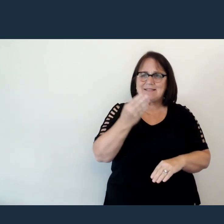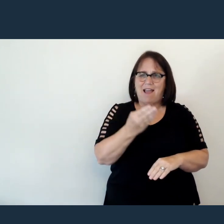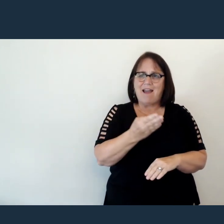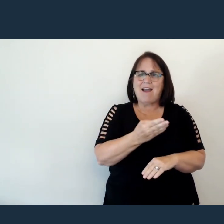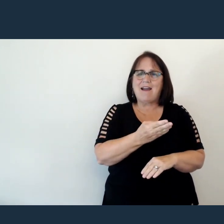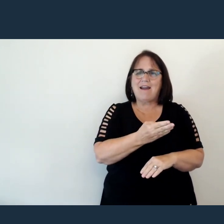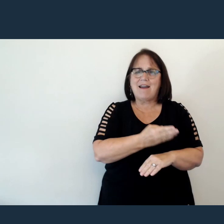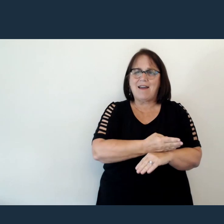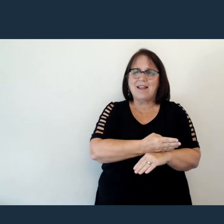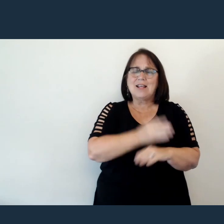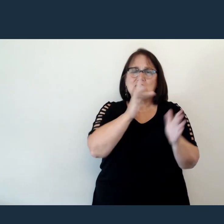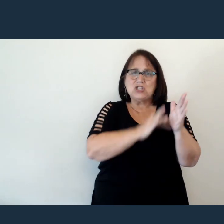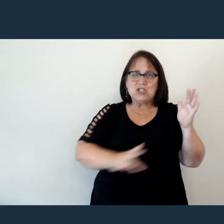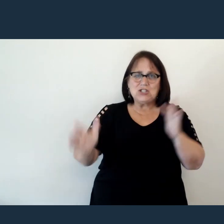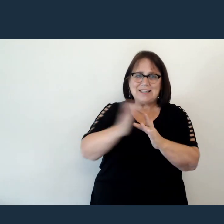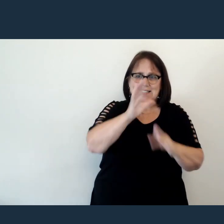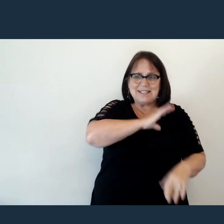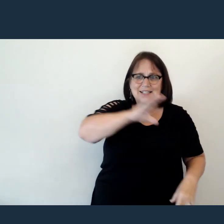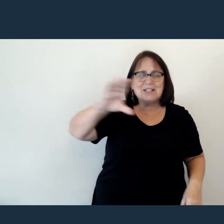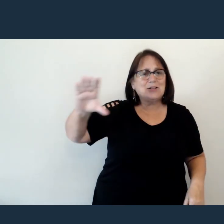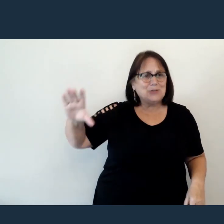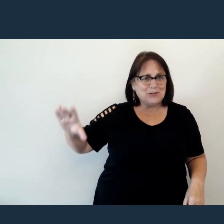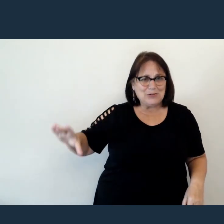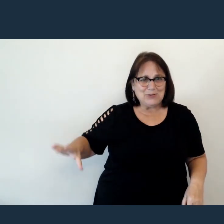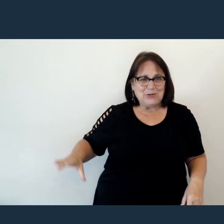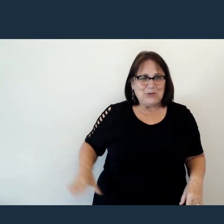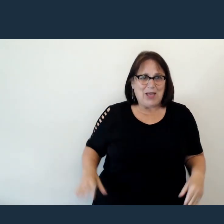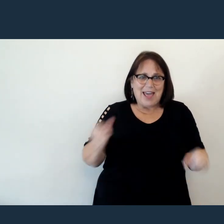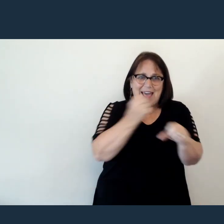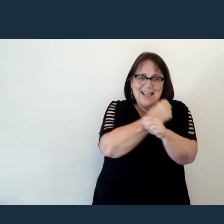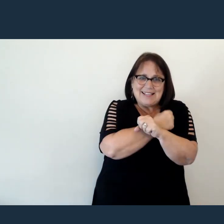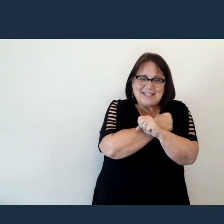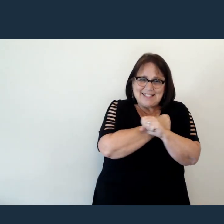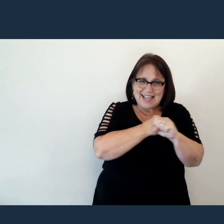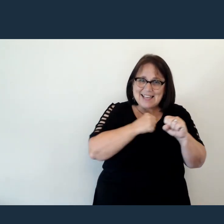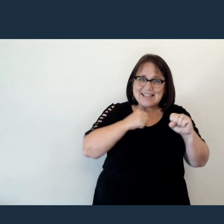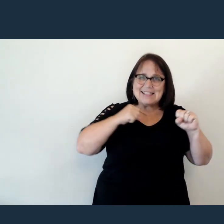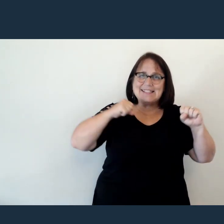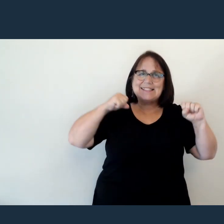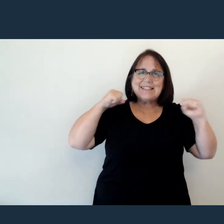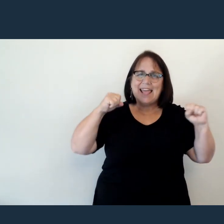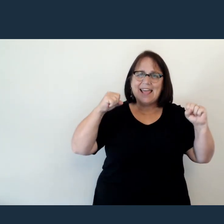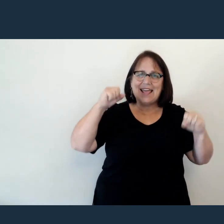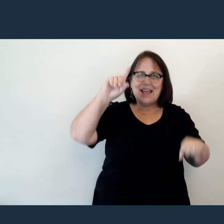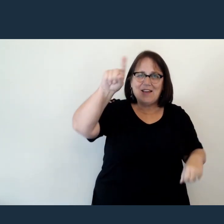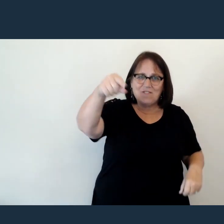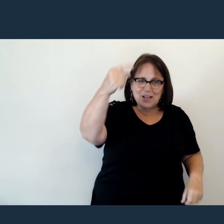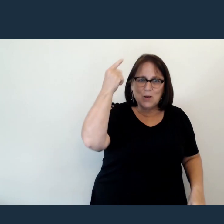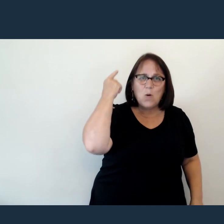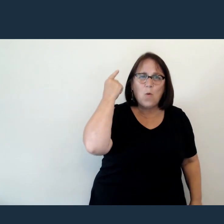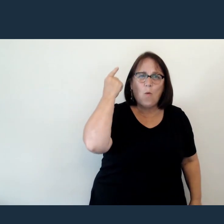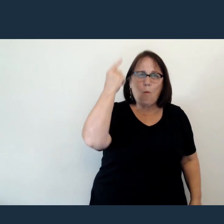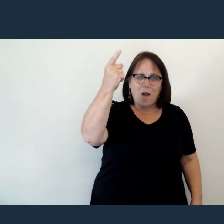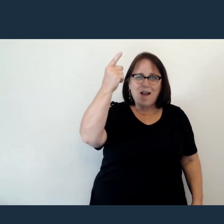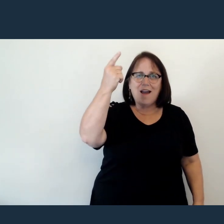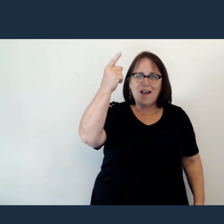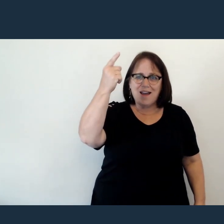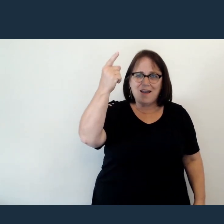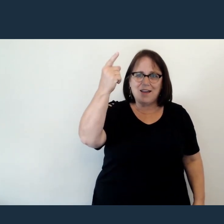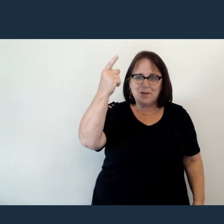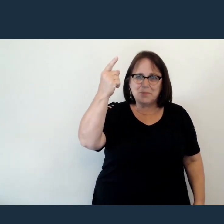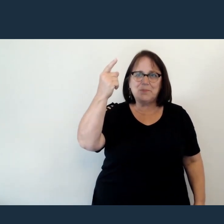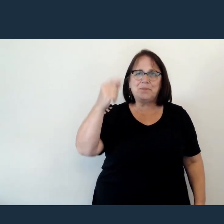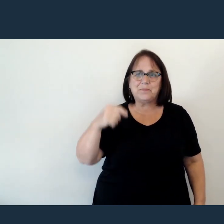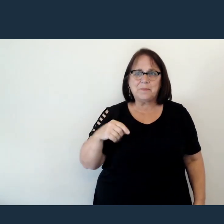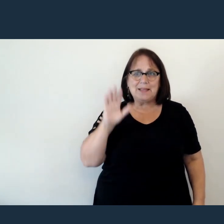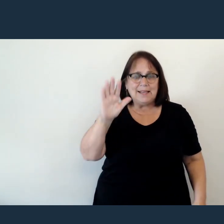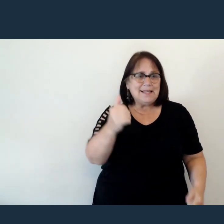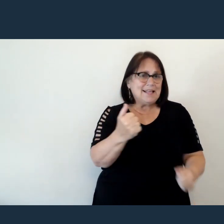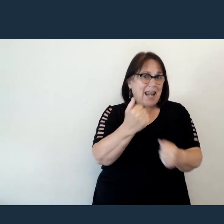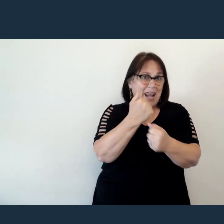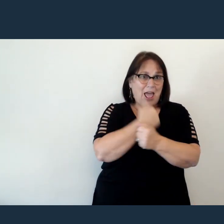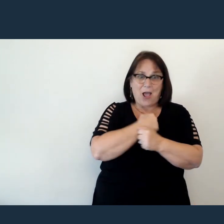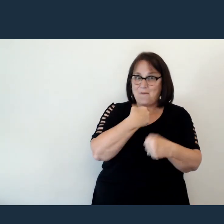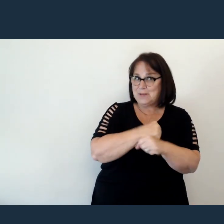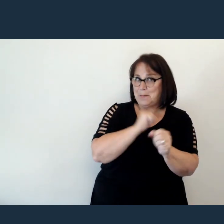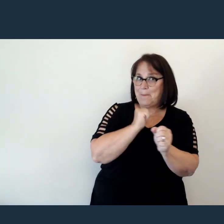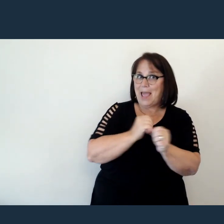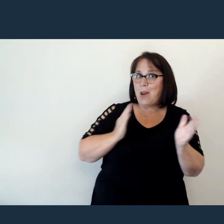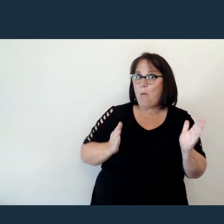Jesus is the Christ, the saving One His love has made a way